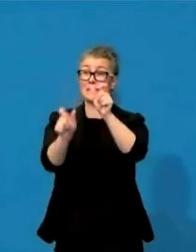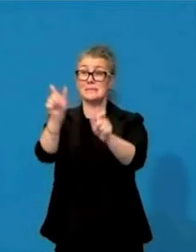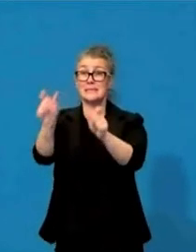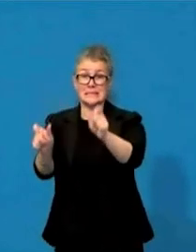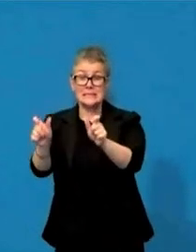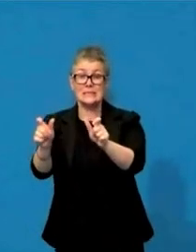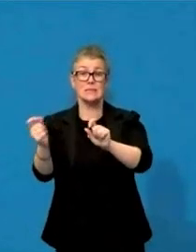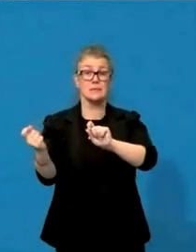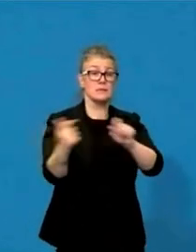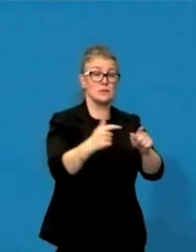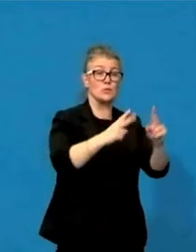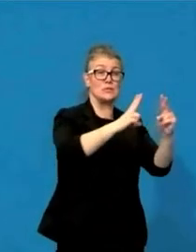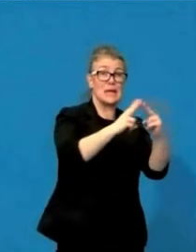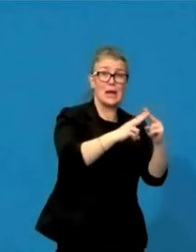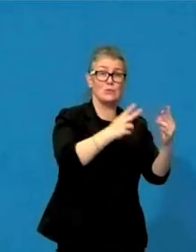treatments or whatever they need to come in for.